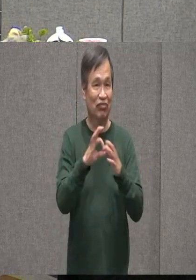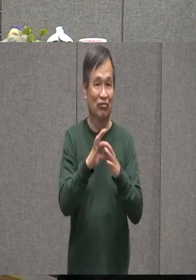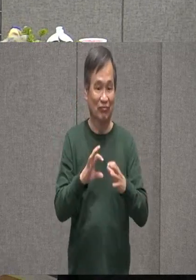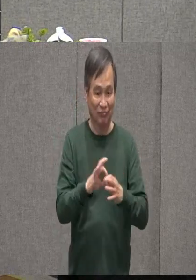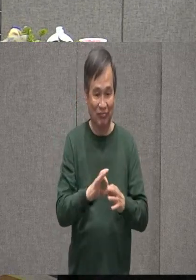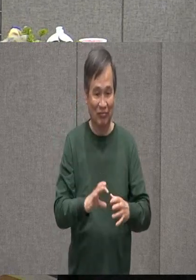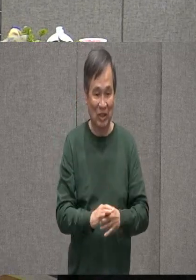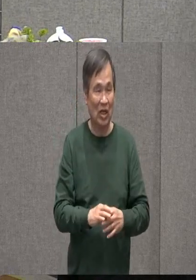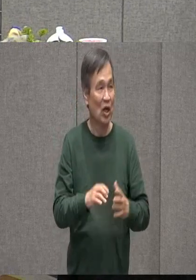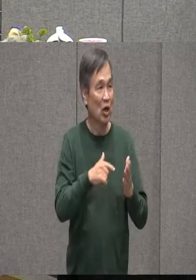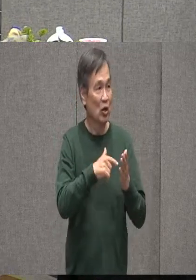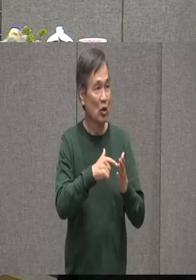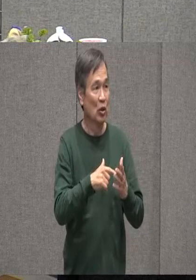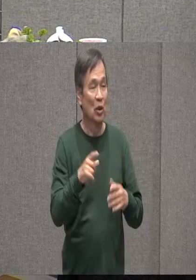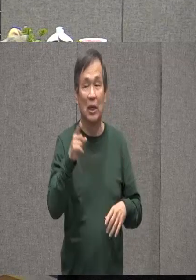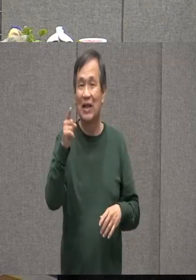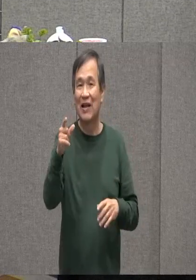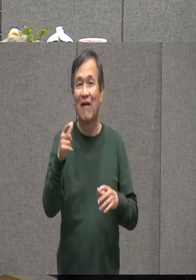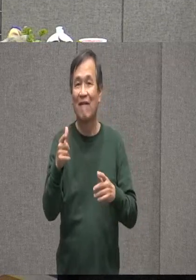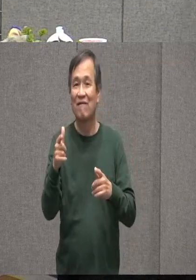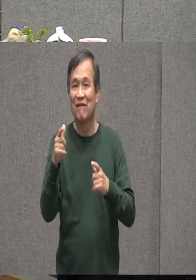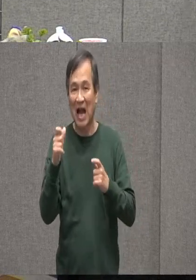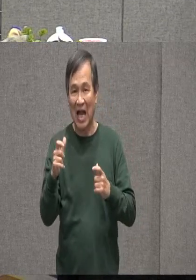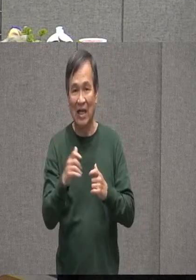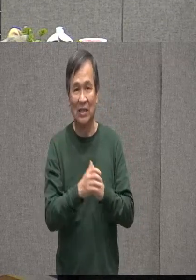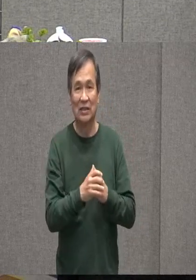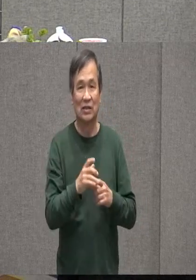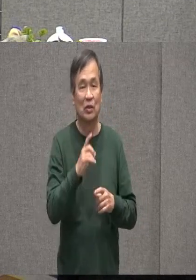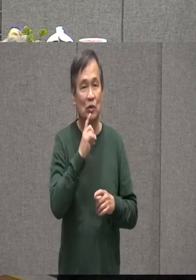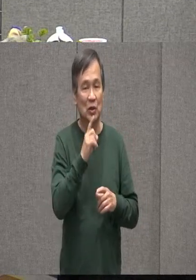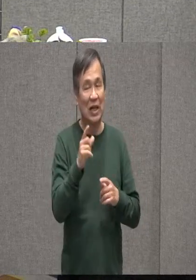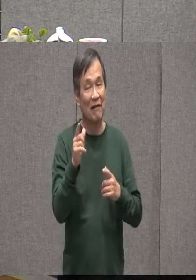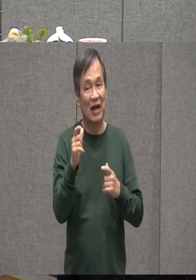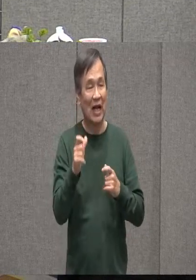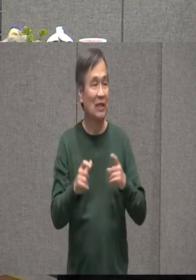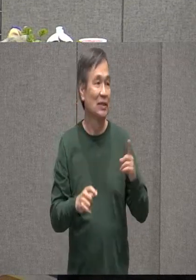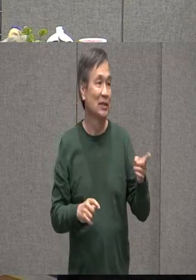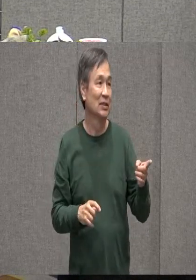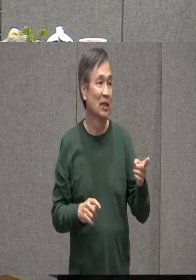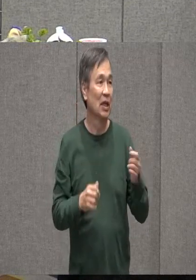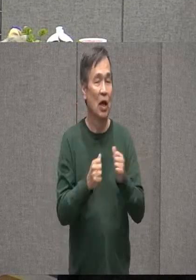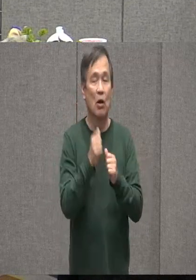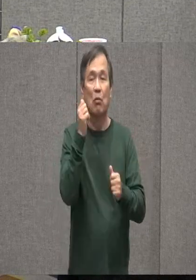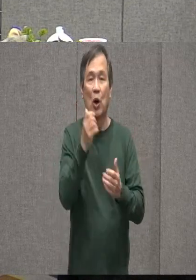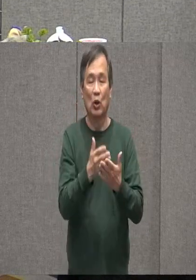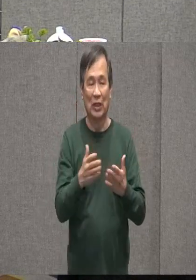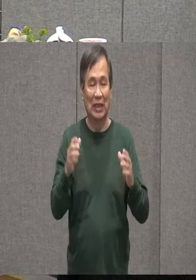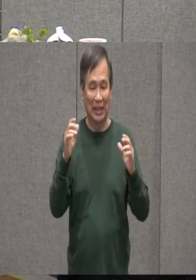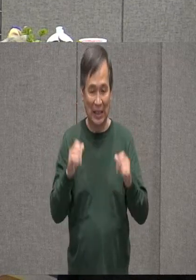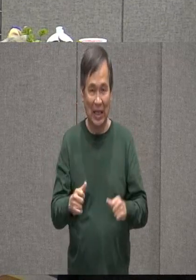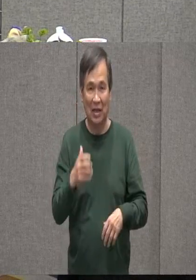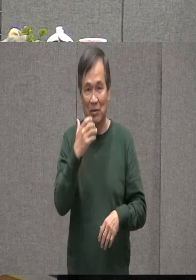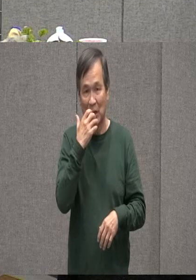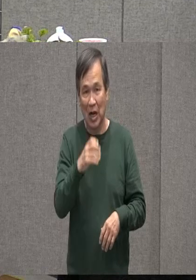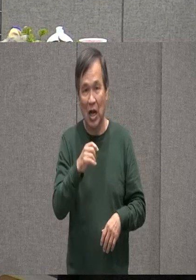They glue on really fast. Really fast. - It dries almost instantly. And most materials can be hot glued except for really thin plastic